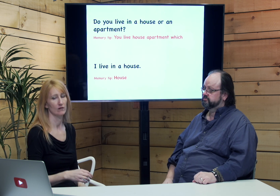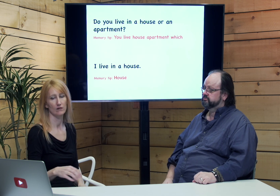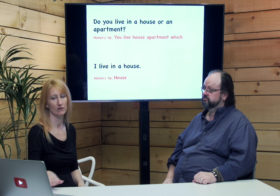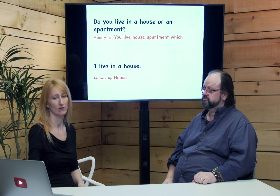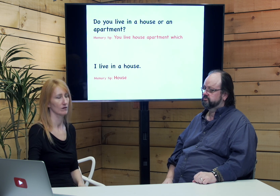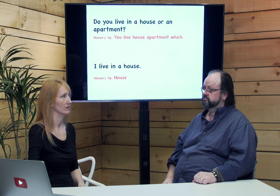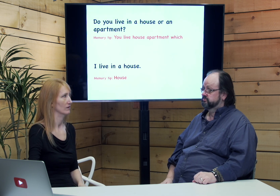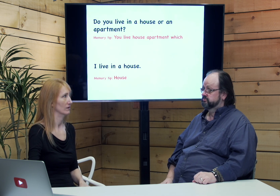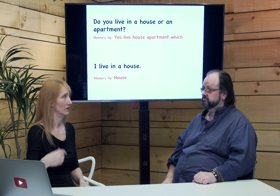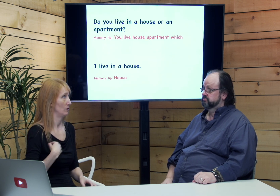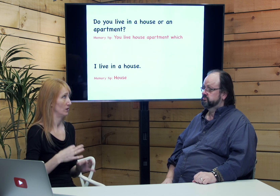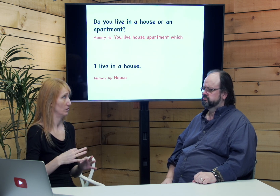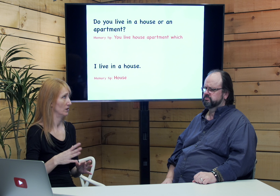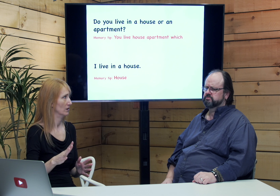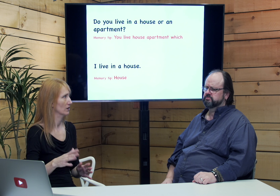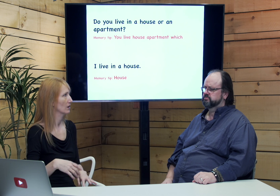Do you want me to explain to them?